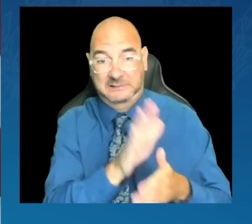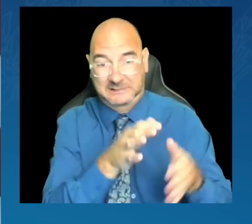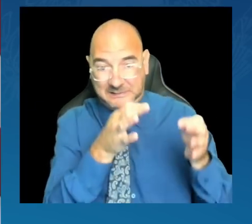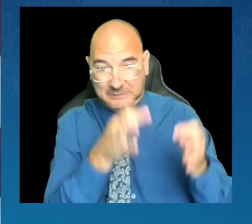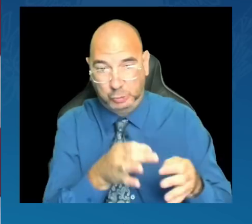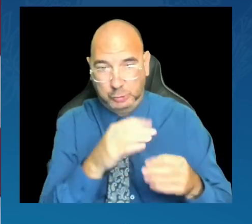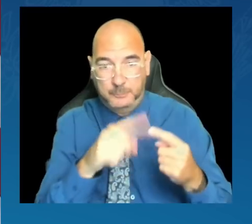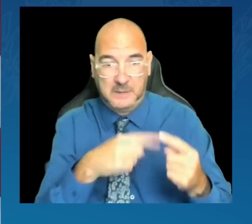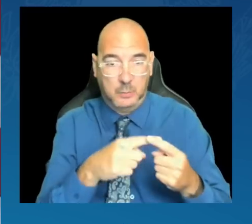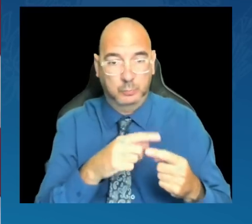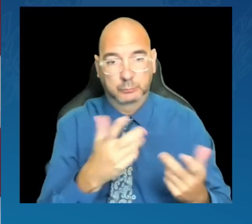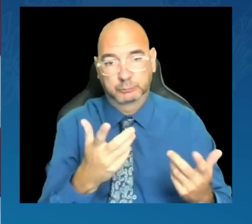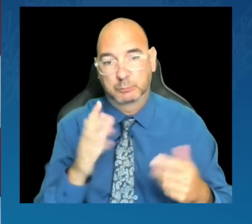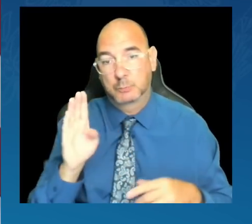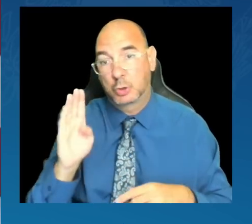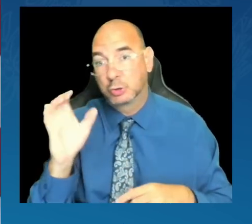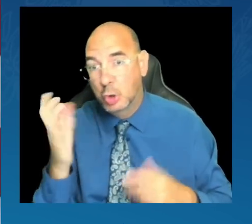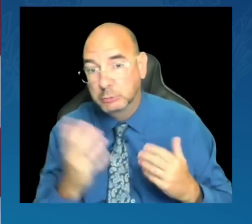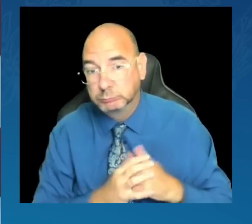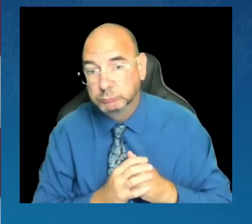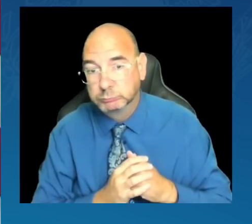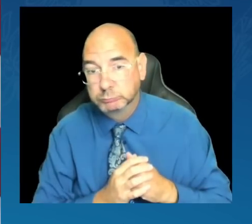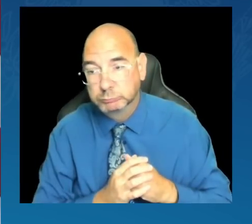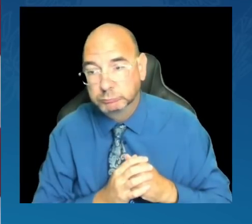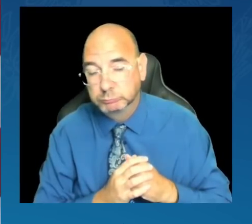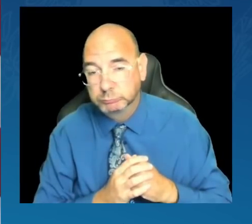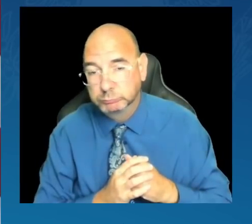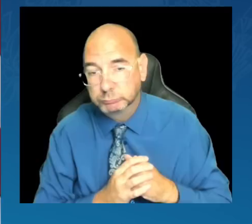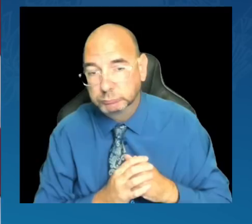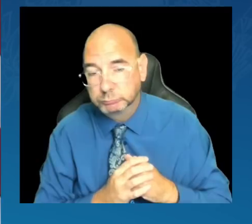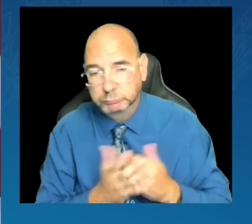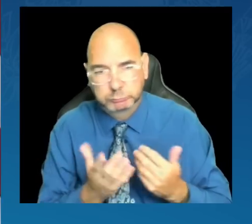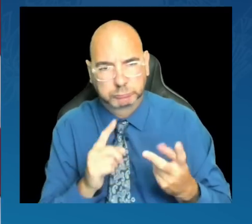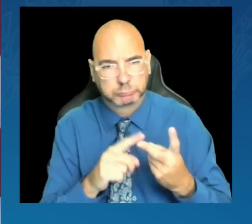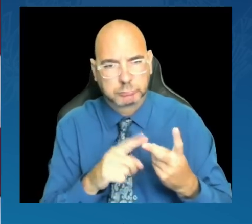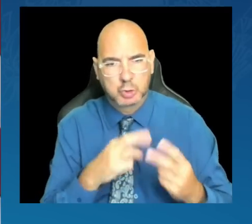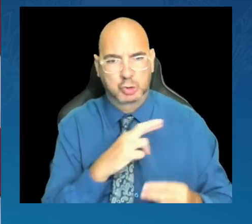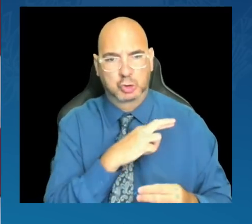puts at risk the right to marry the person you love.